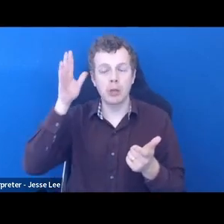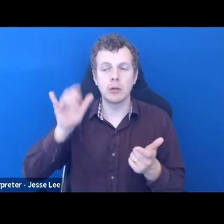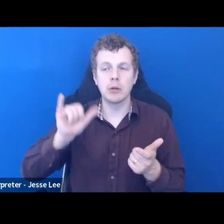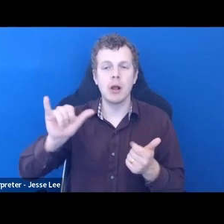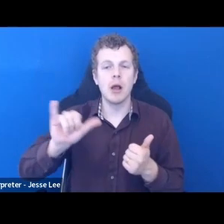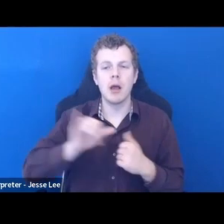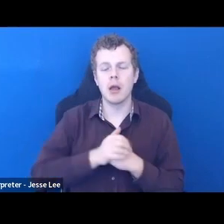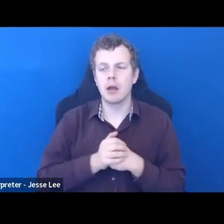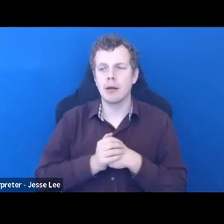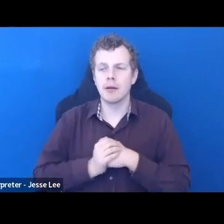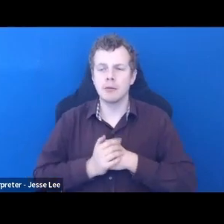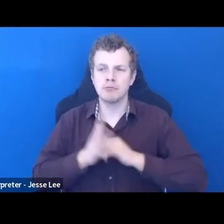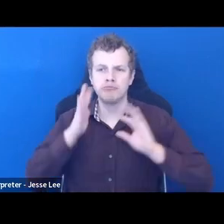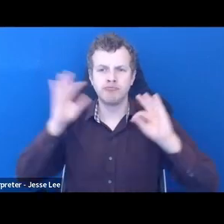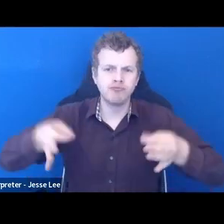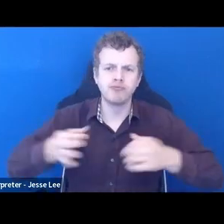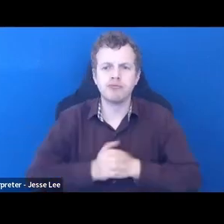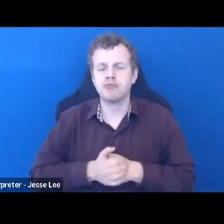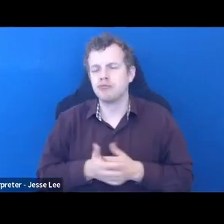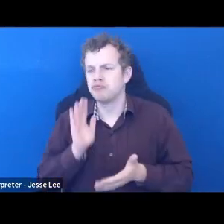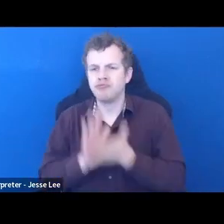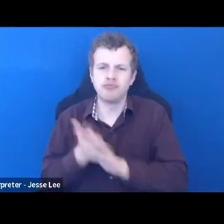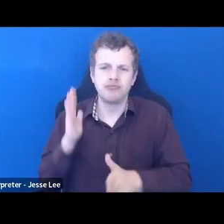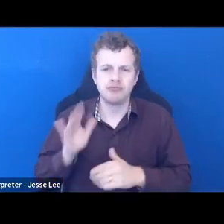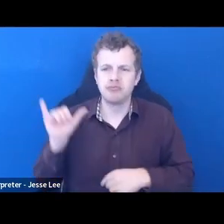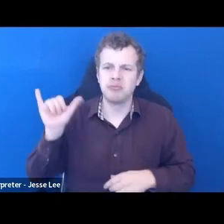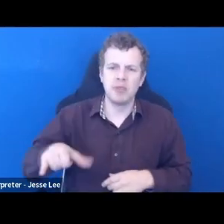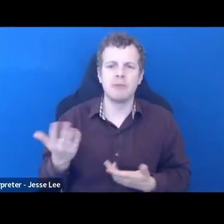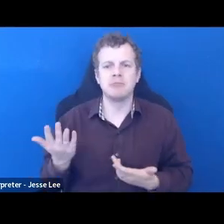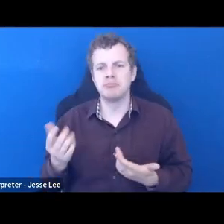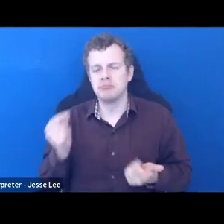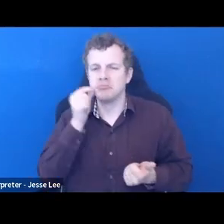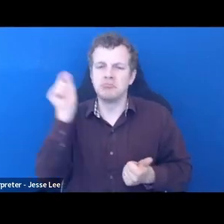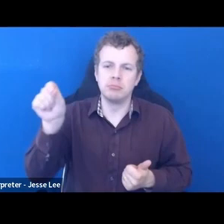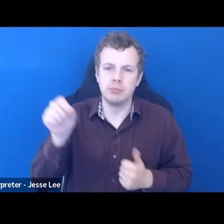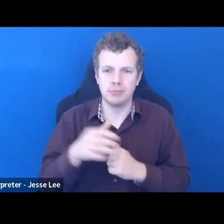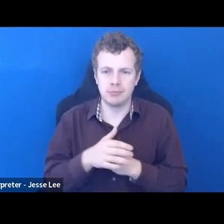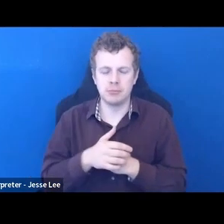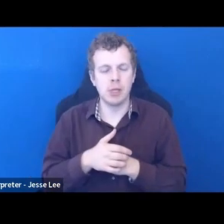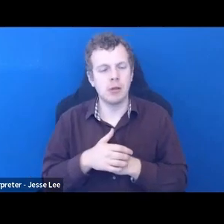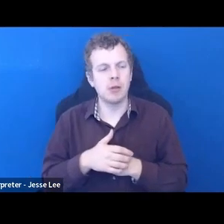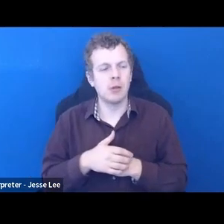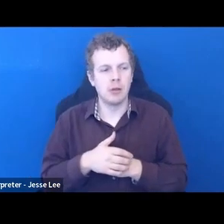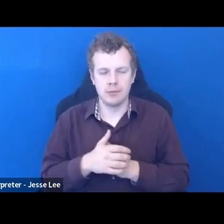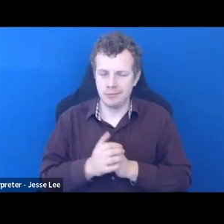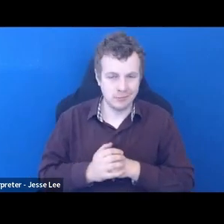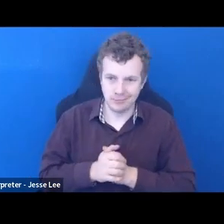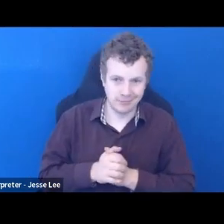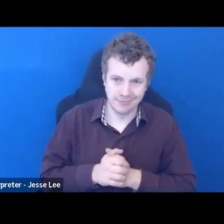And that's it. That's for good. That's what we're doing then the next step comes like this, right? It's not sequential.